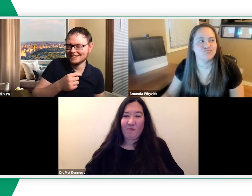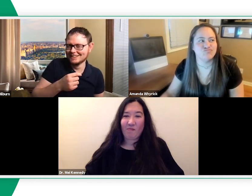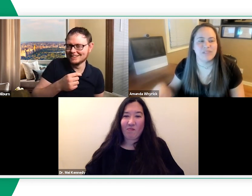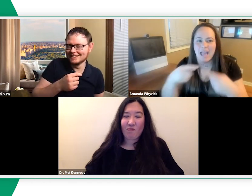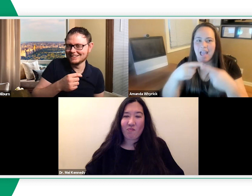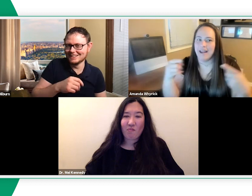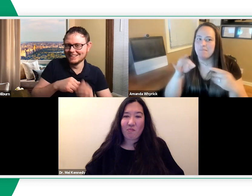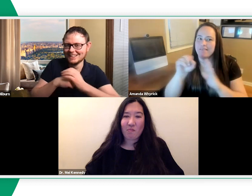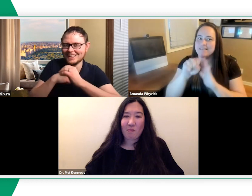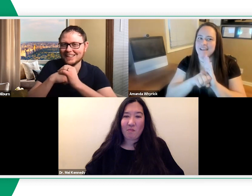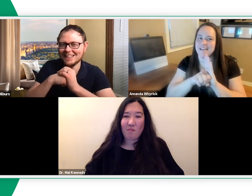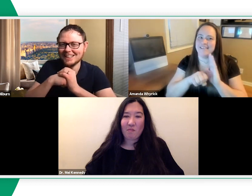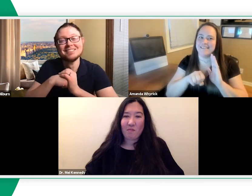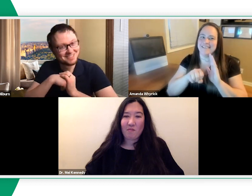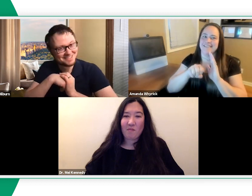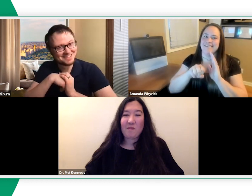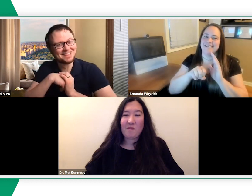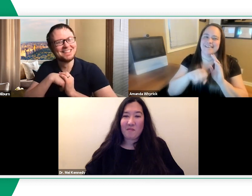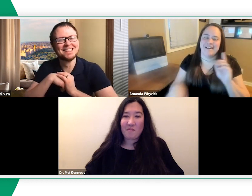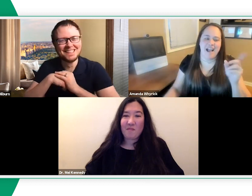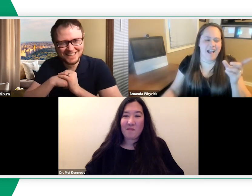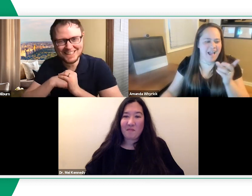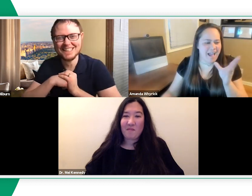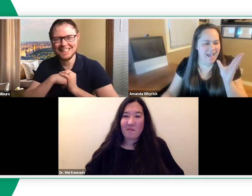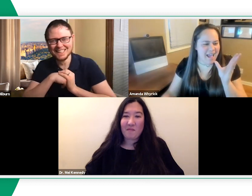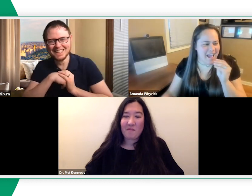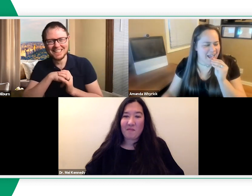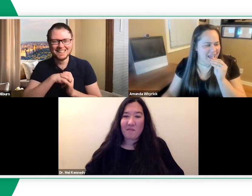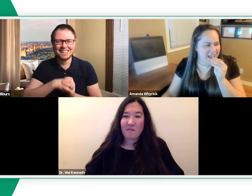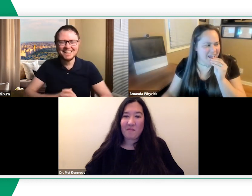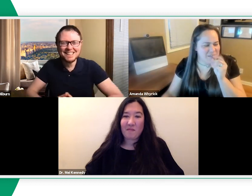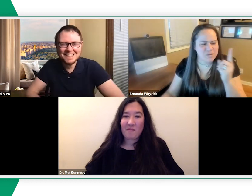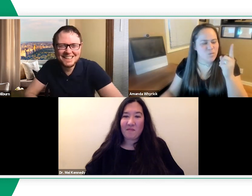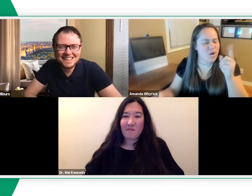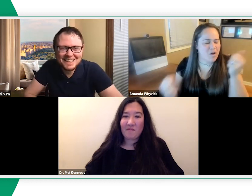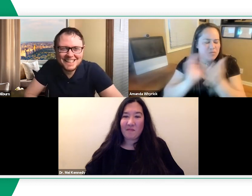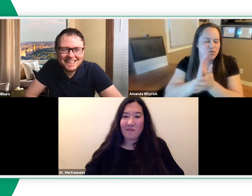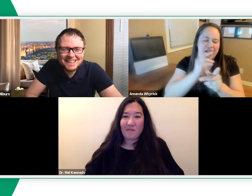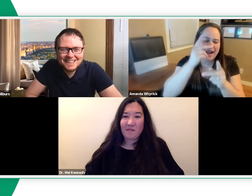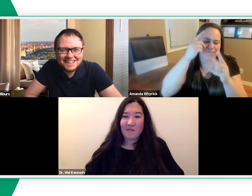movie? >>AMANDA WHYRICK: Enemy of the State.